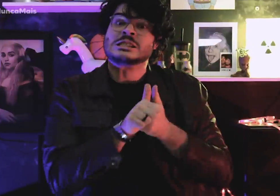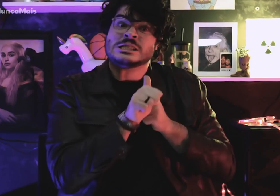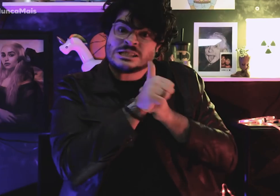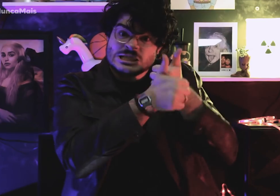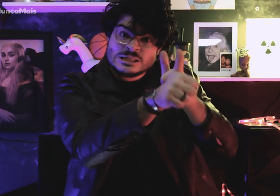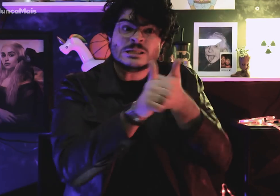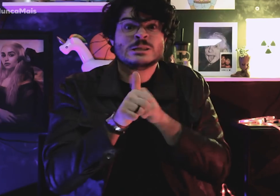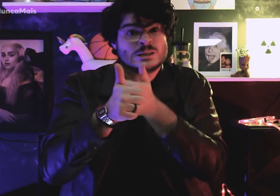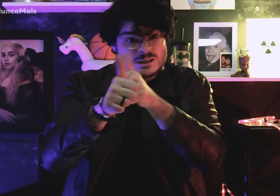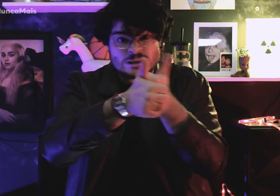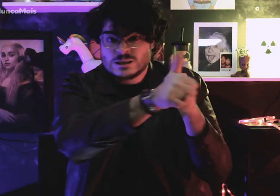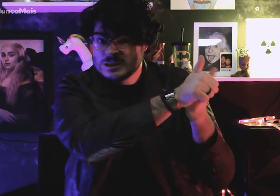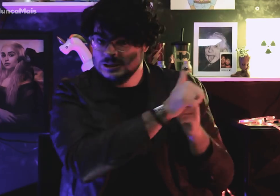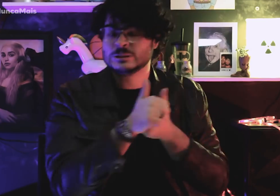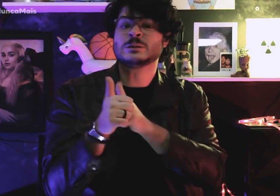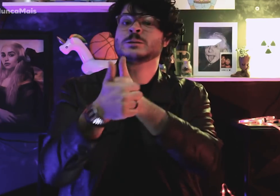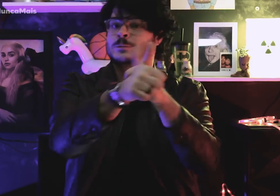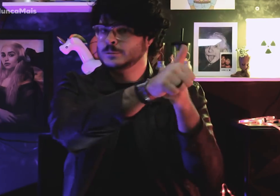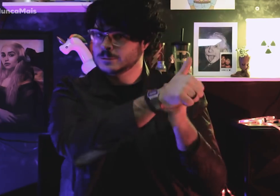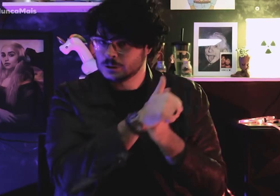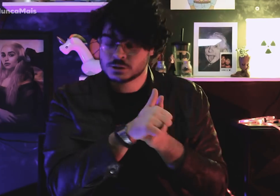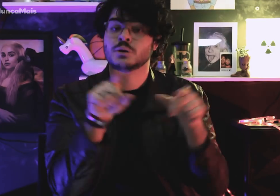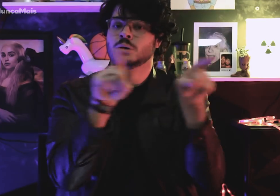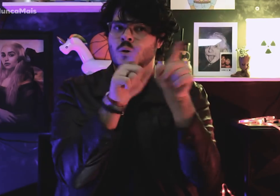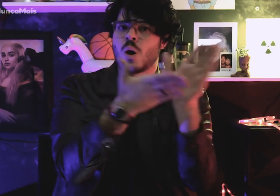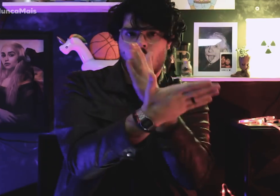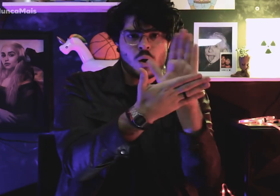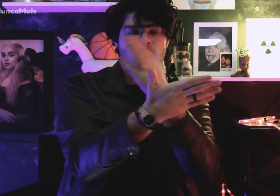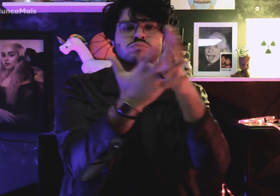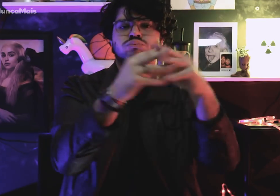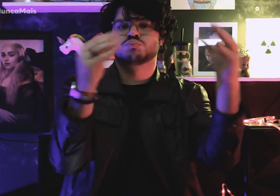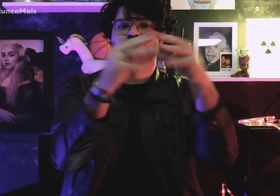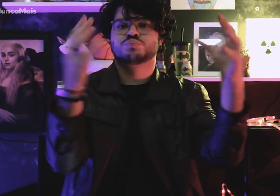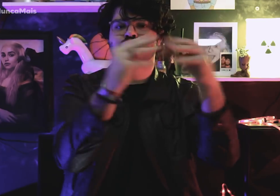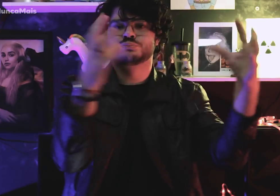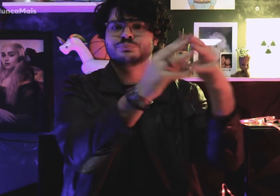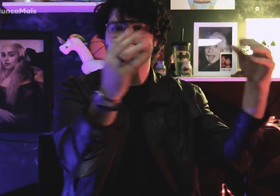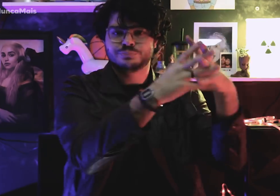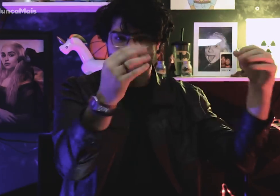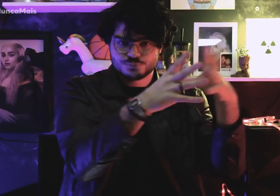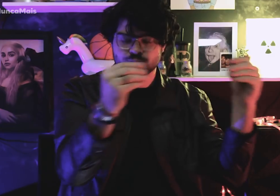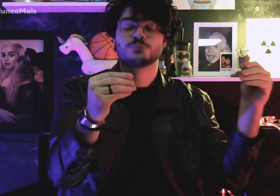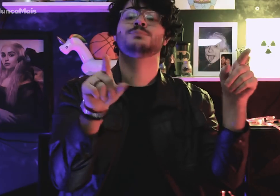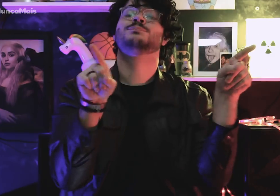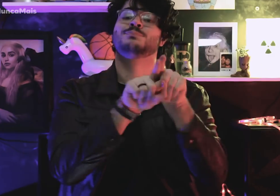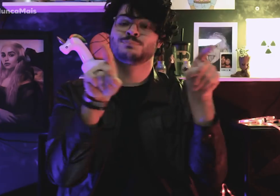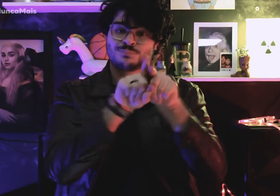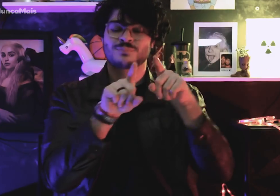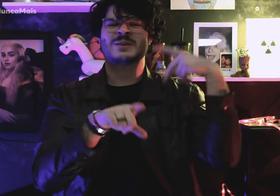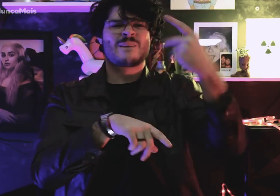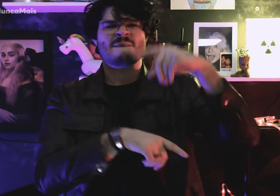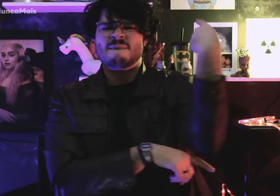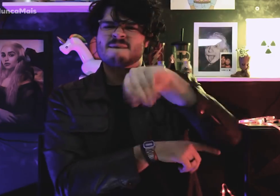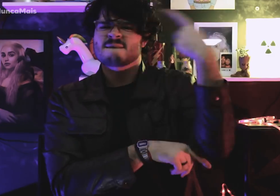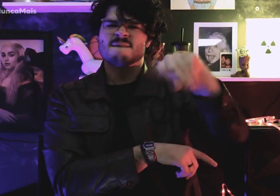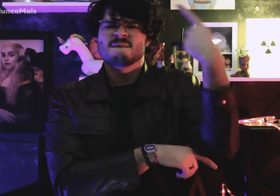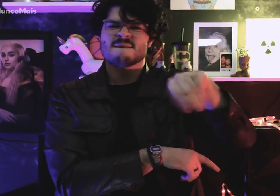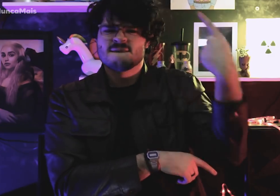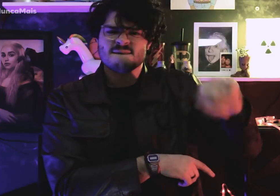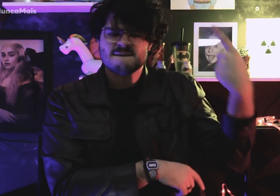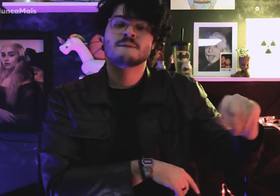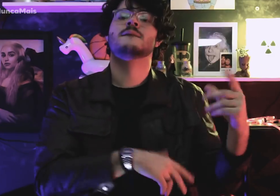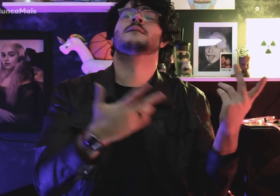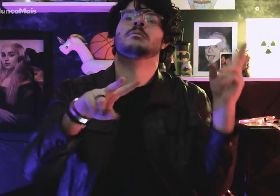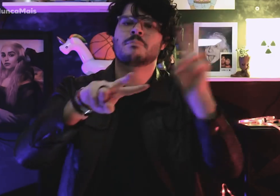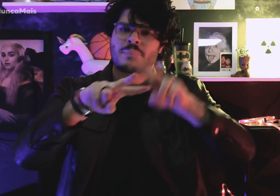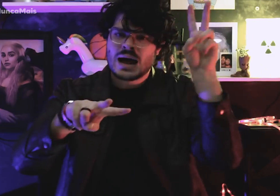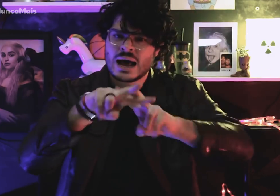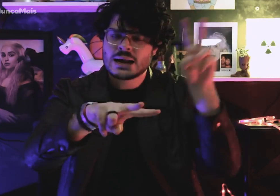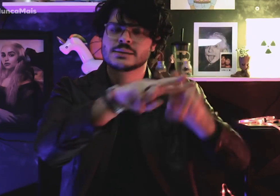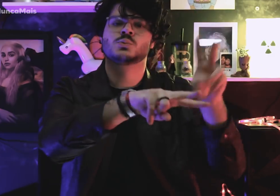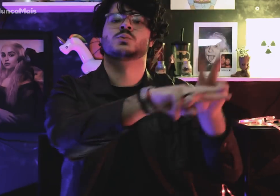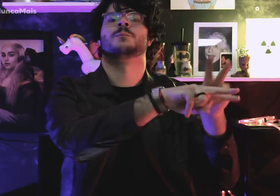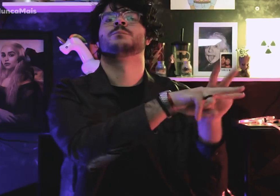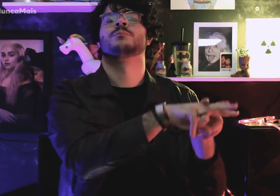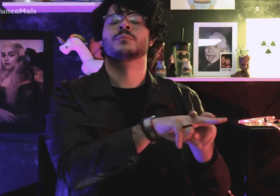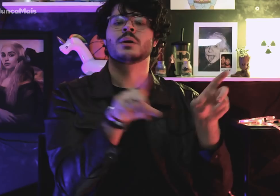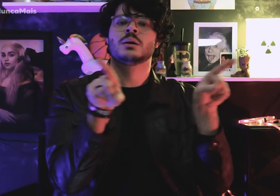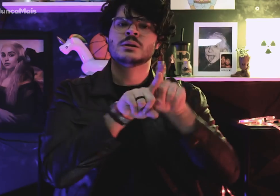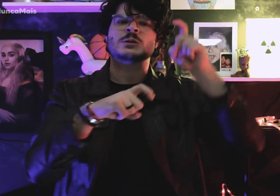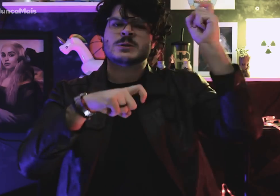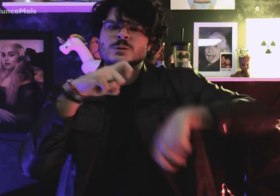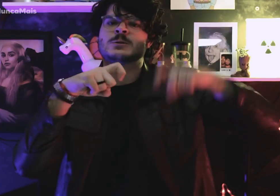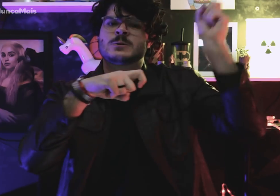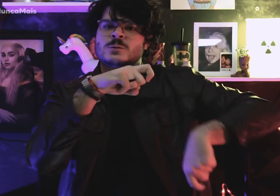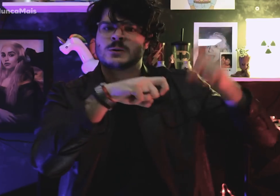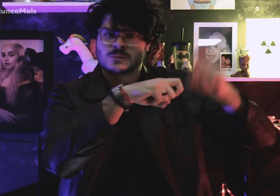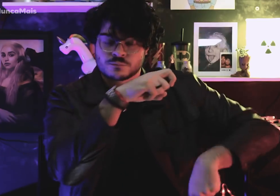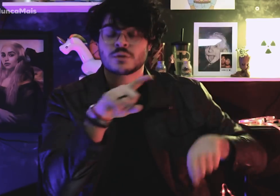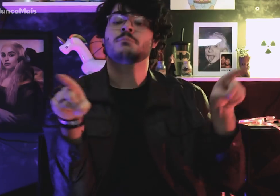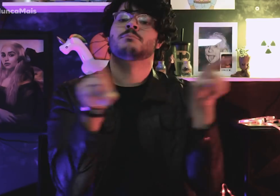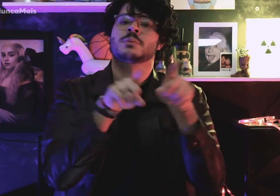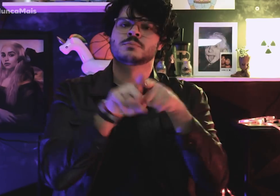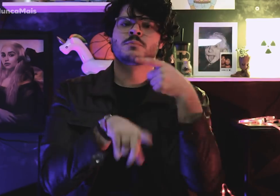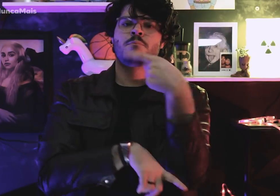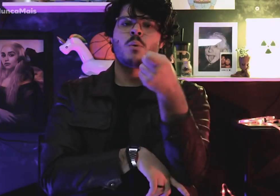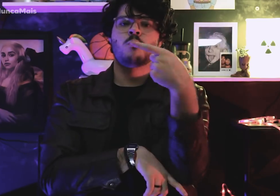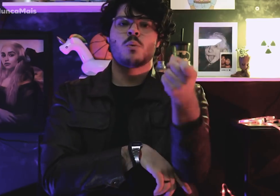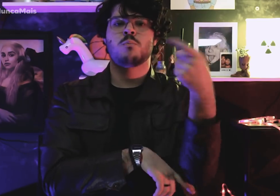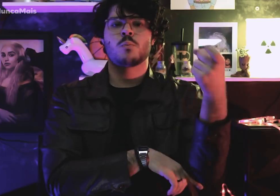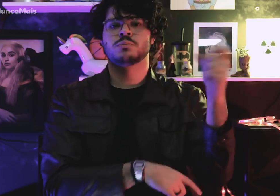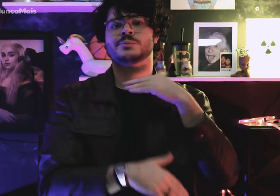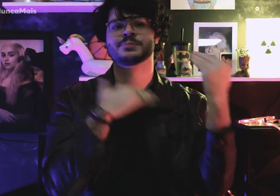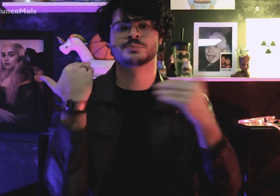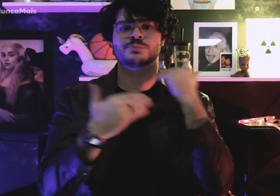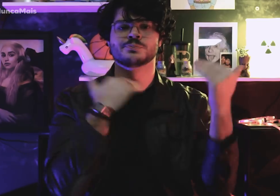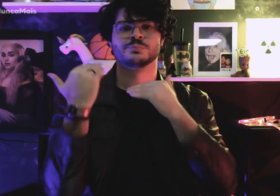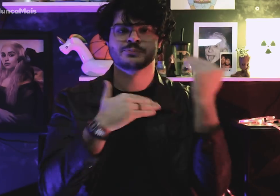disappeared, were chased, arrested, tortured, raped, murdered ...